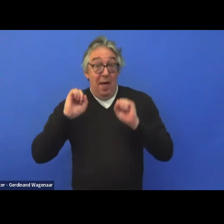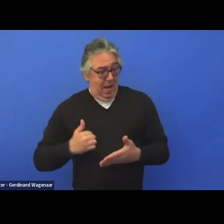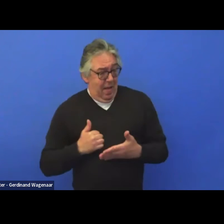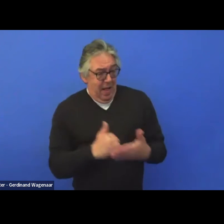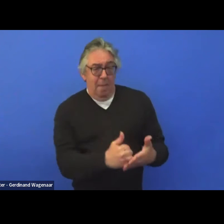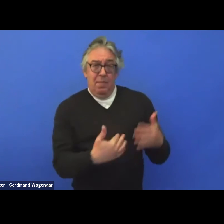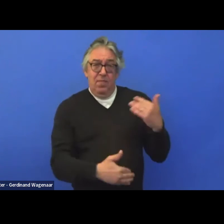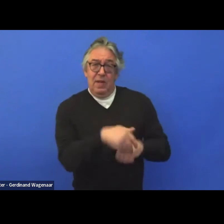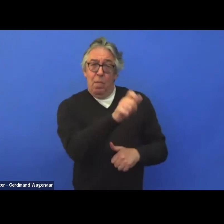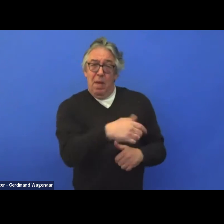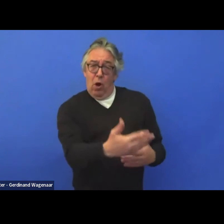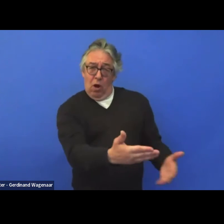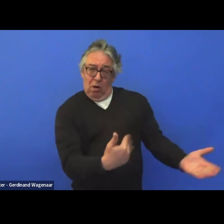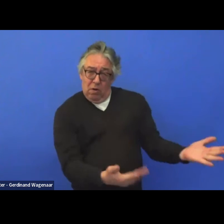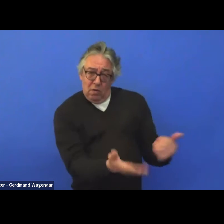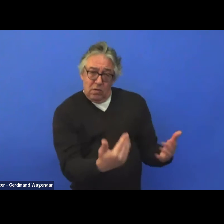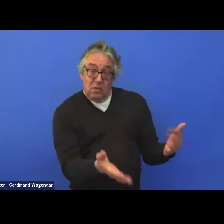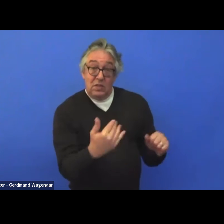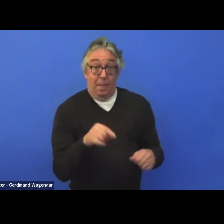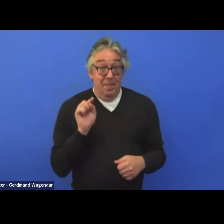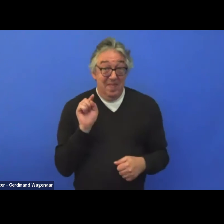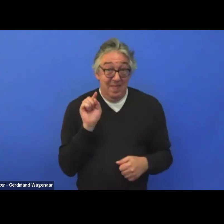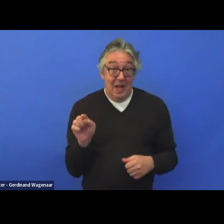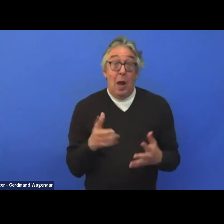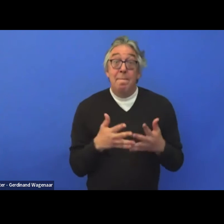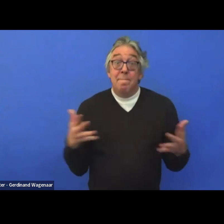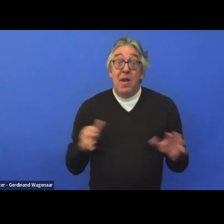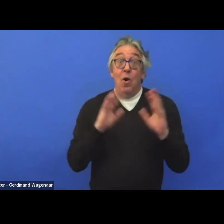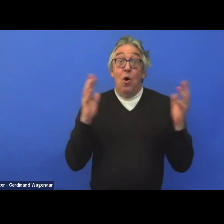This is a big global issue, a big push by employers